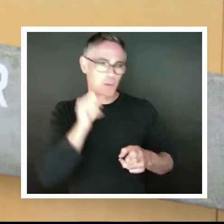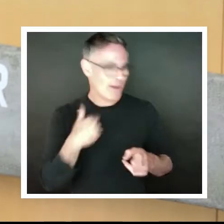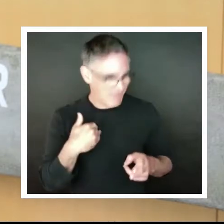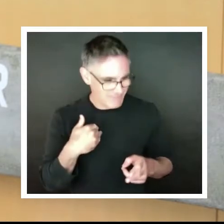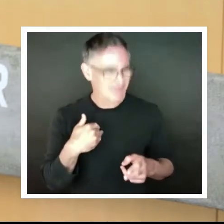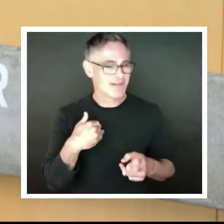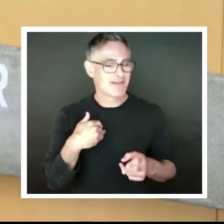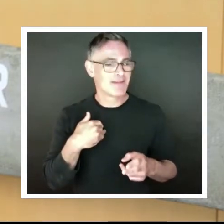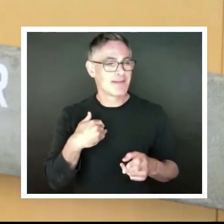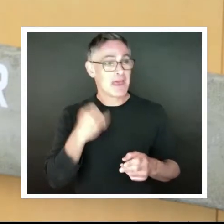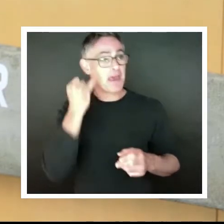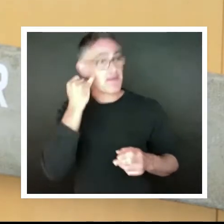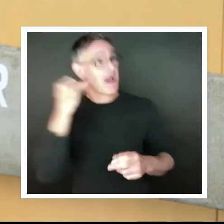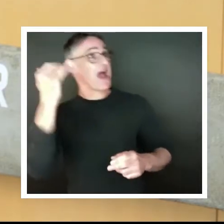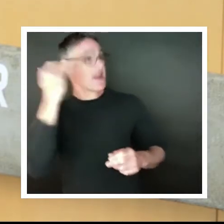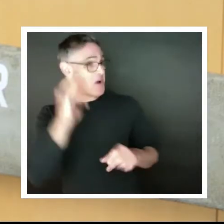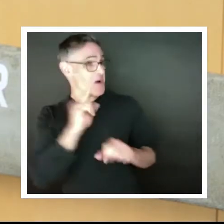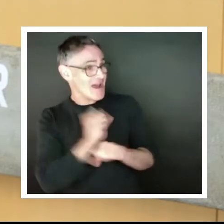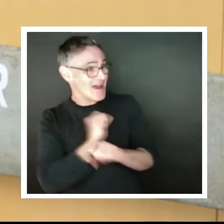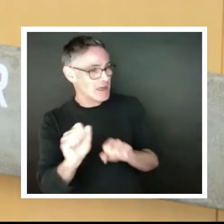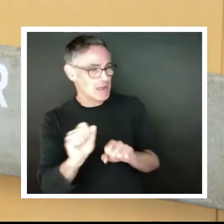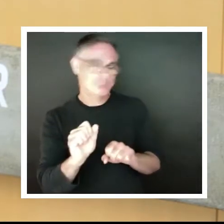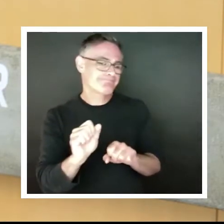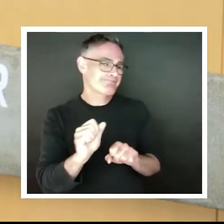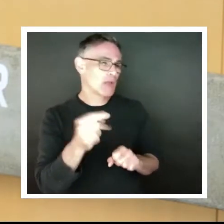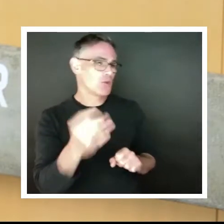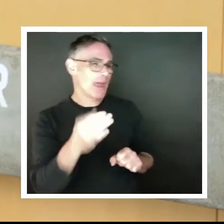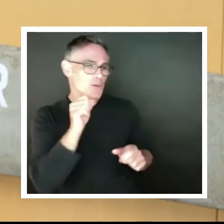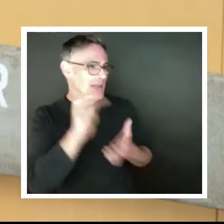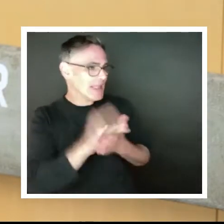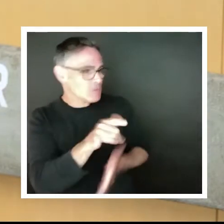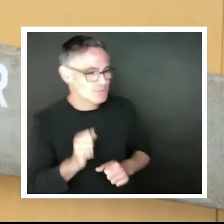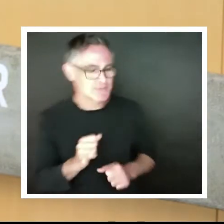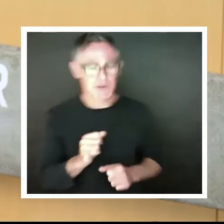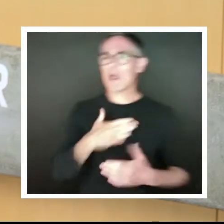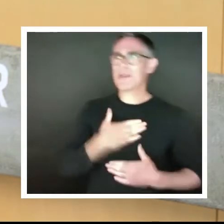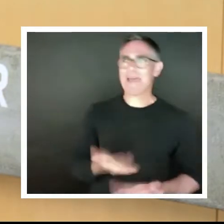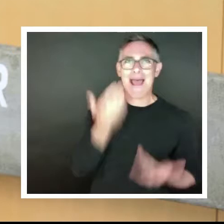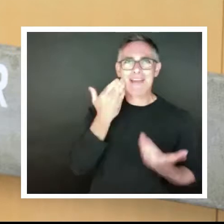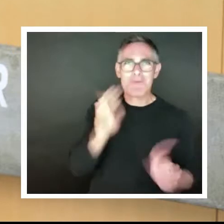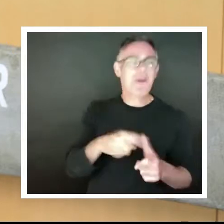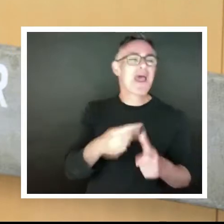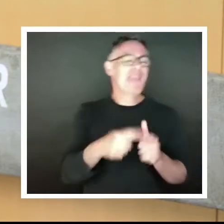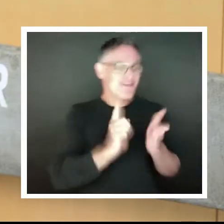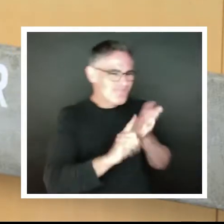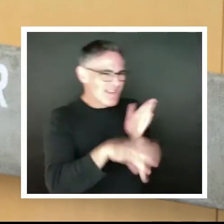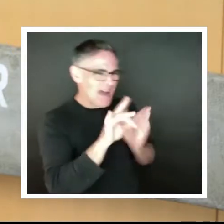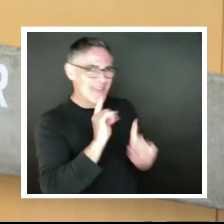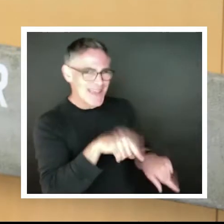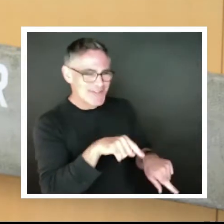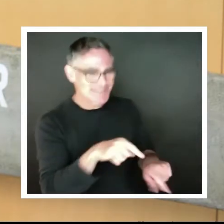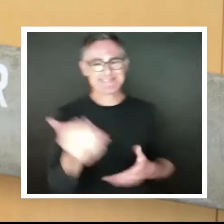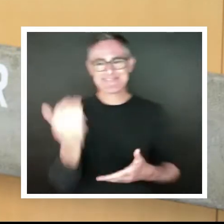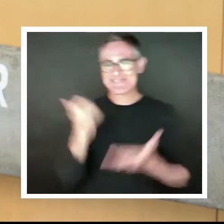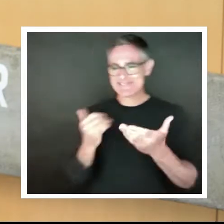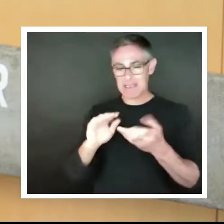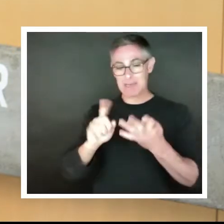Admit you don't know, and then go and get the answer. Number three, never make ethical compromises for money